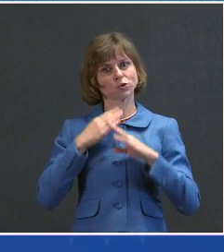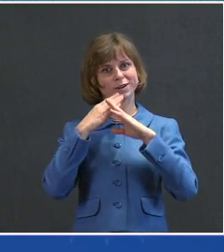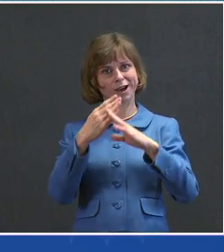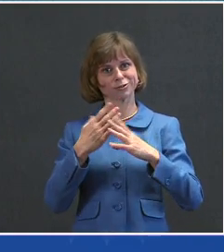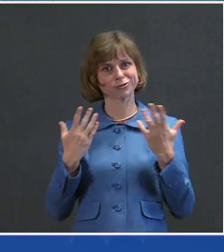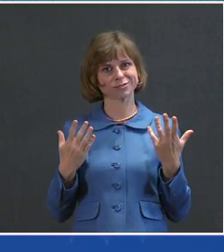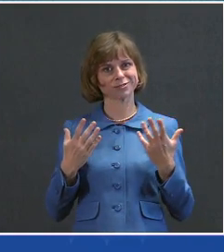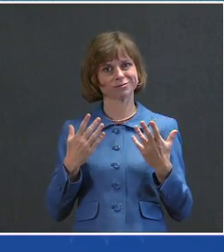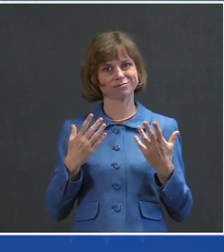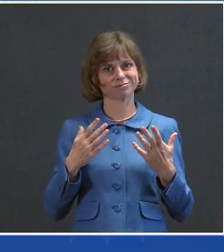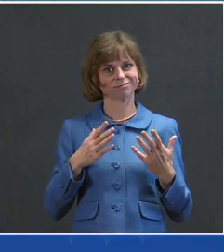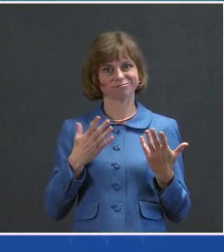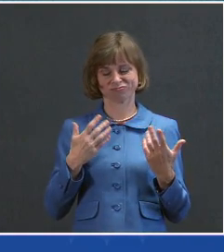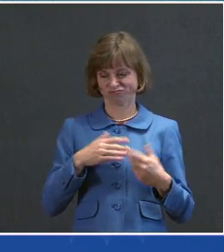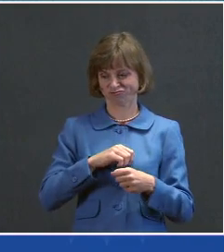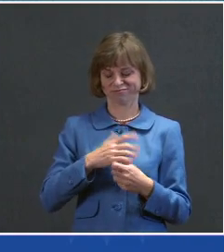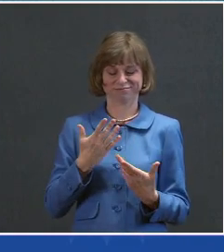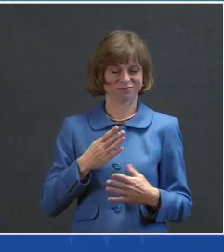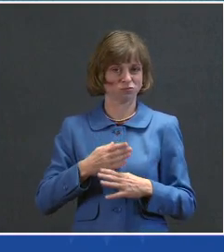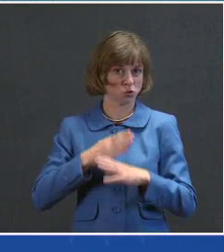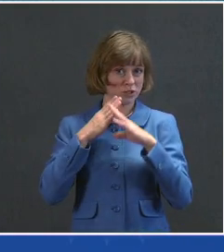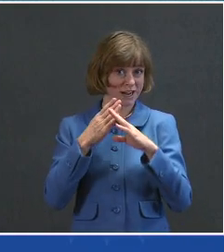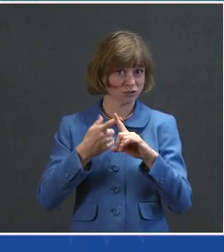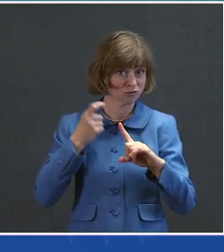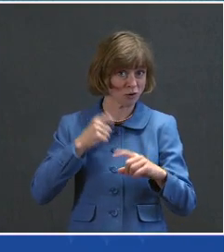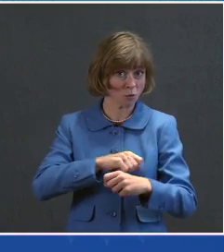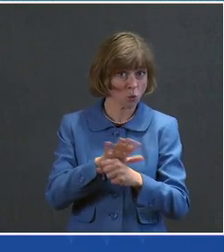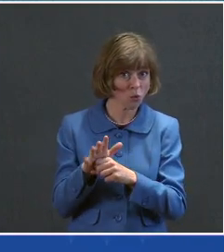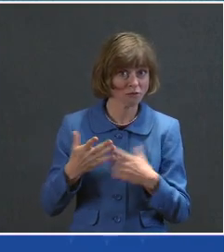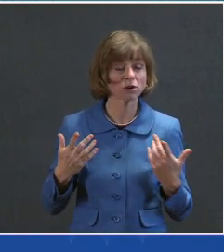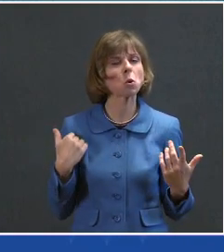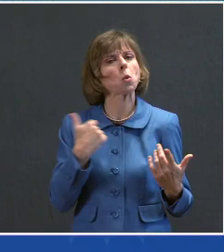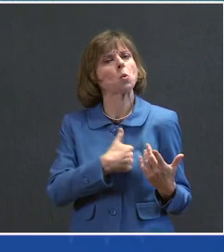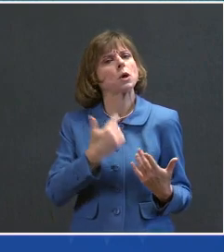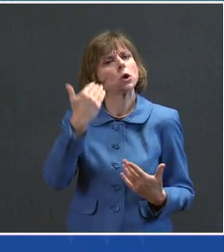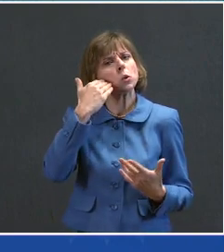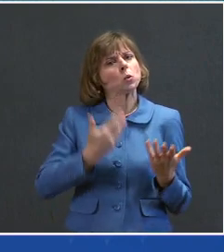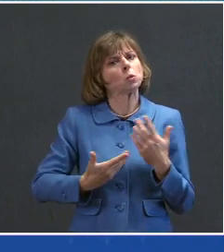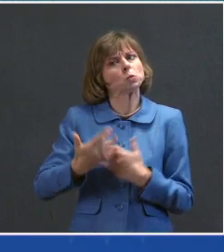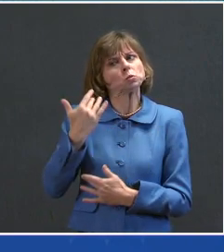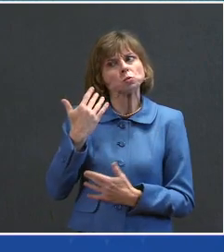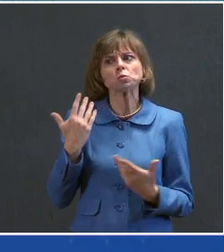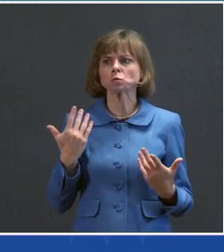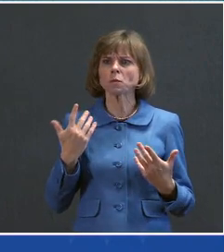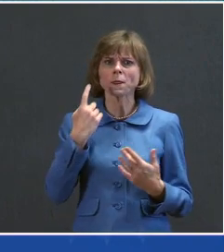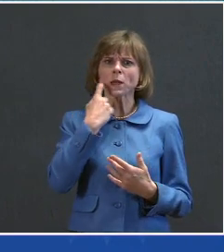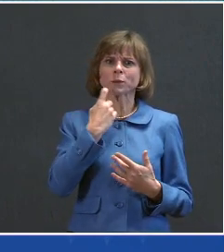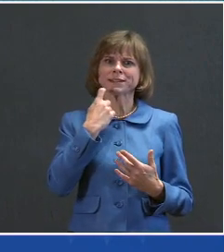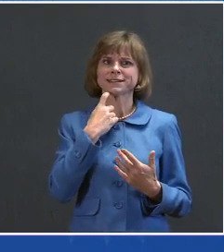And we knew -- we learned early on that they were -- or not "early on," but in the recent days -- it's all relative --